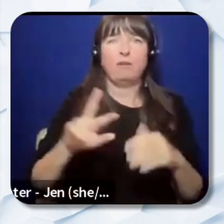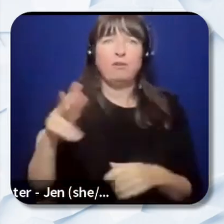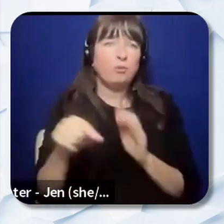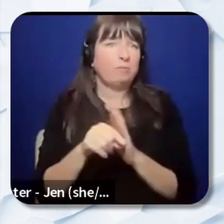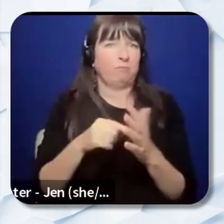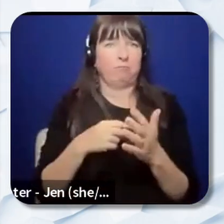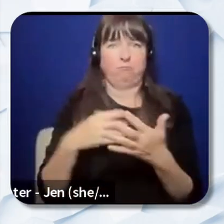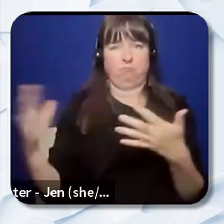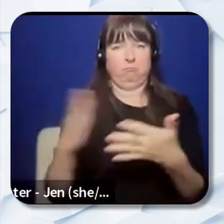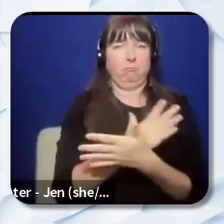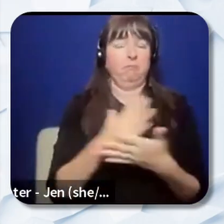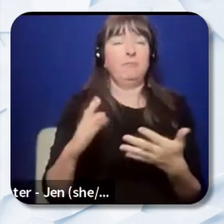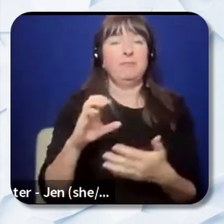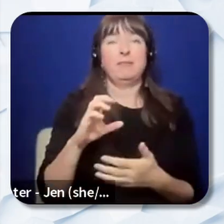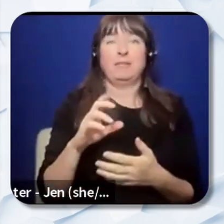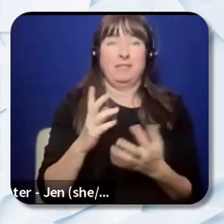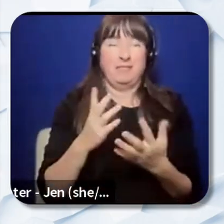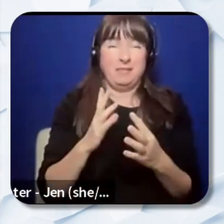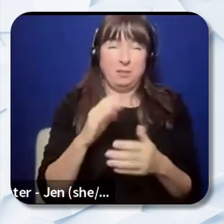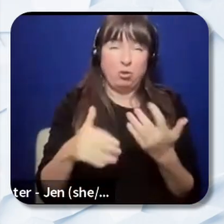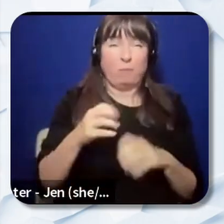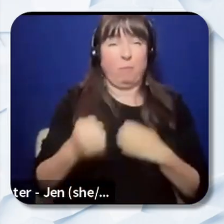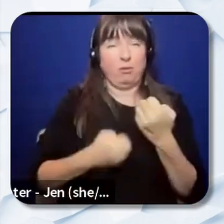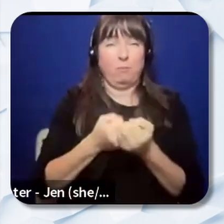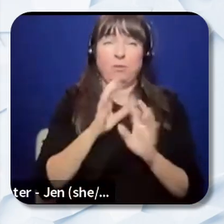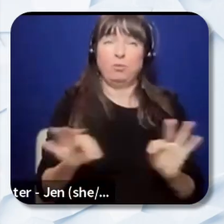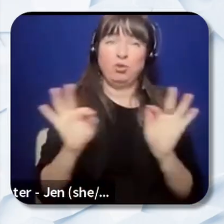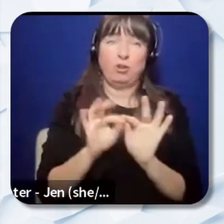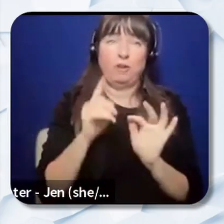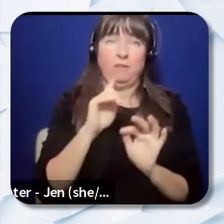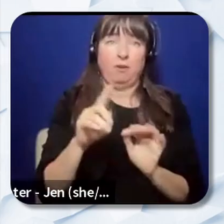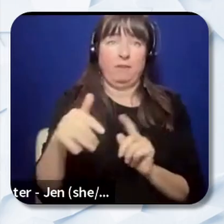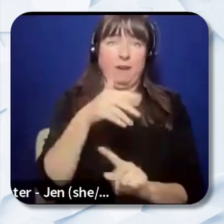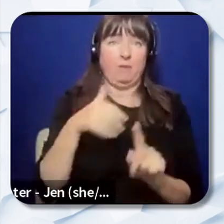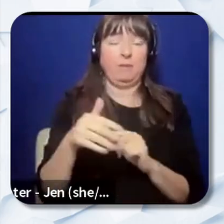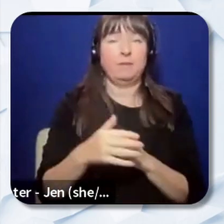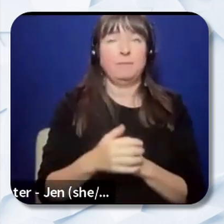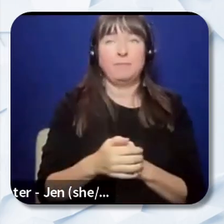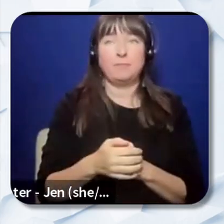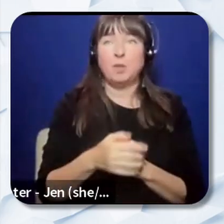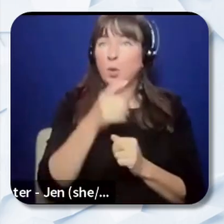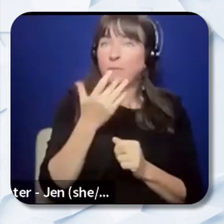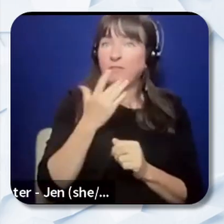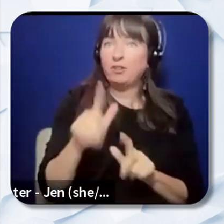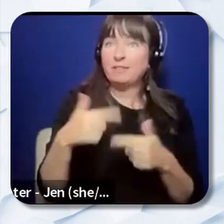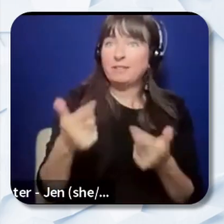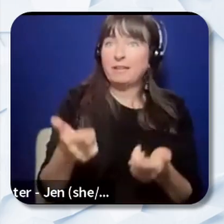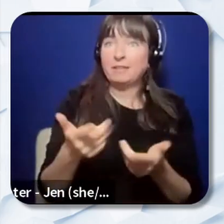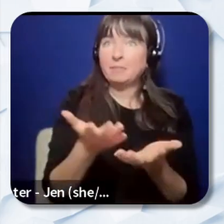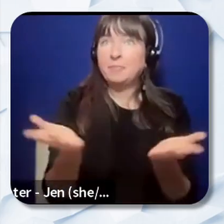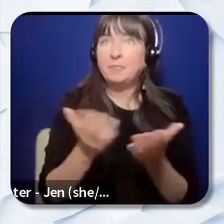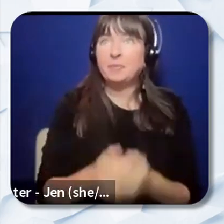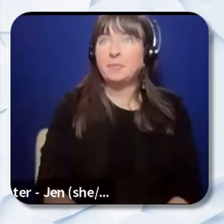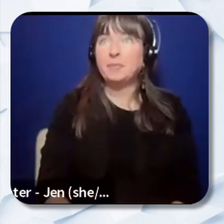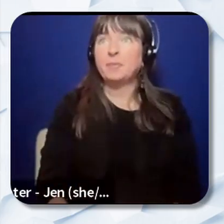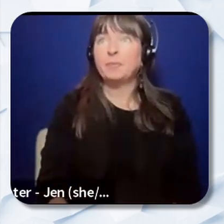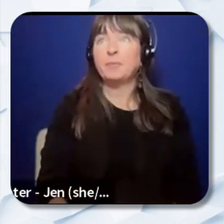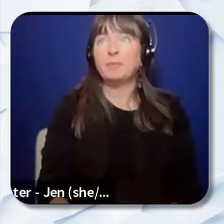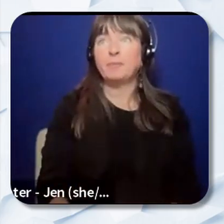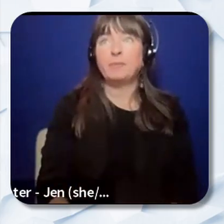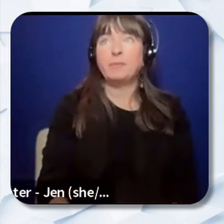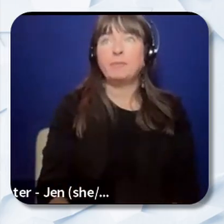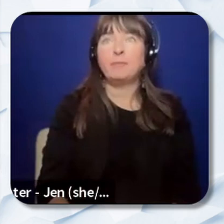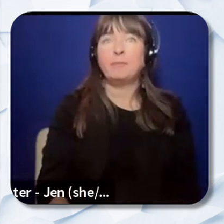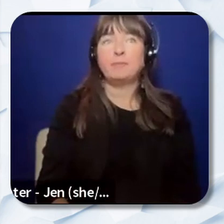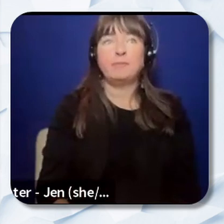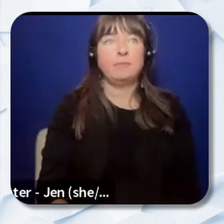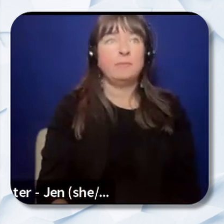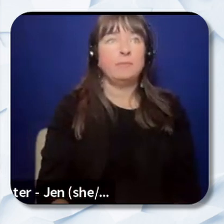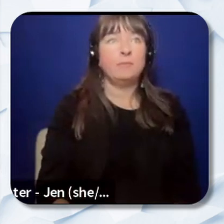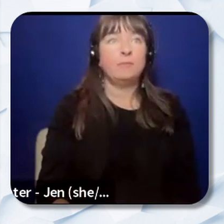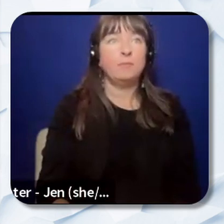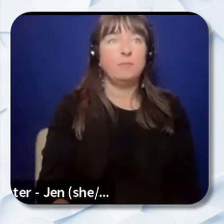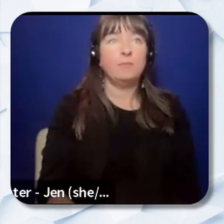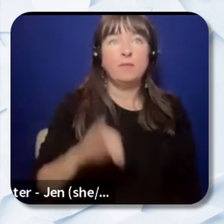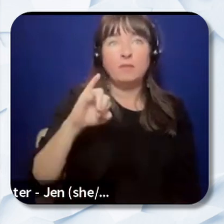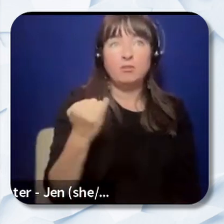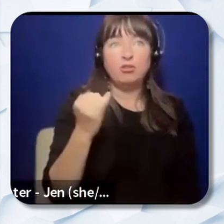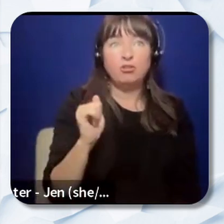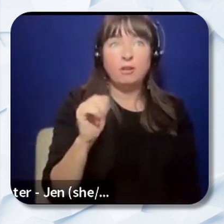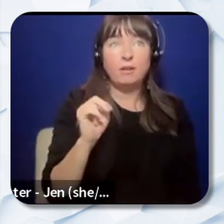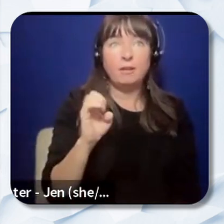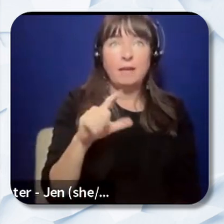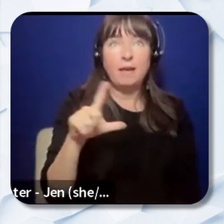so is the environment. So thank you for that. Who would like to go next? Janelle do you want